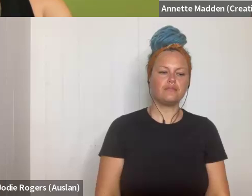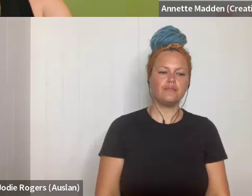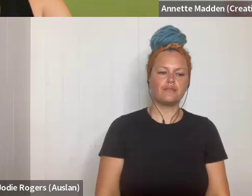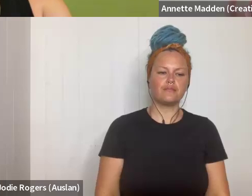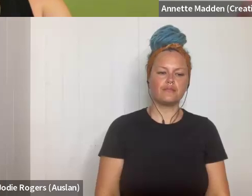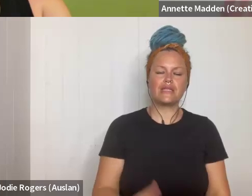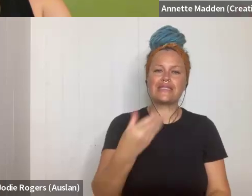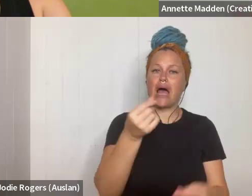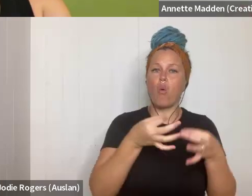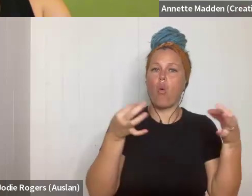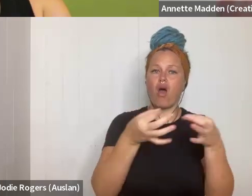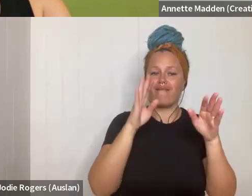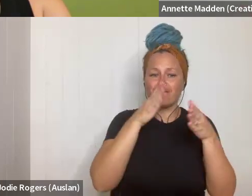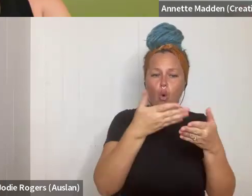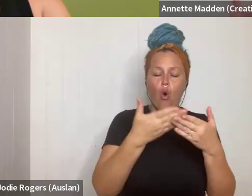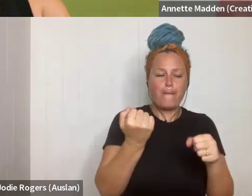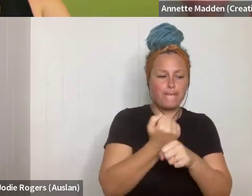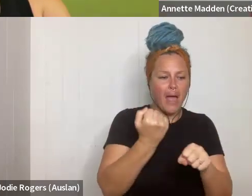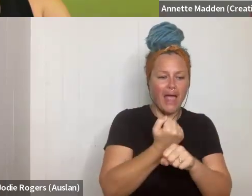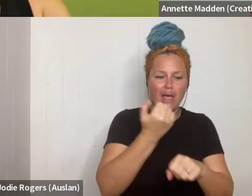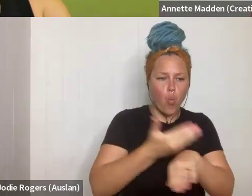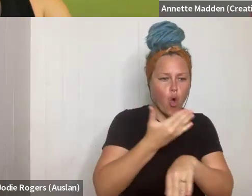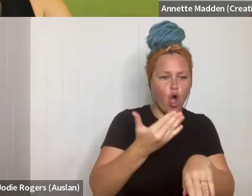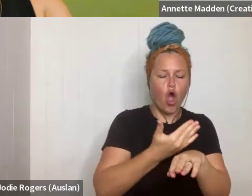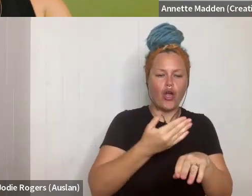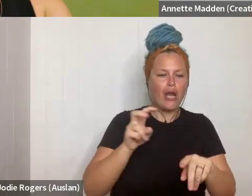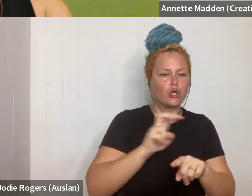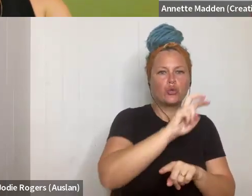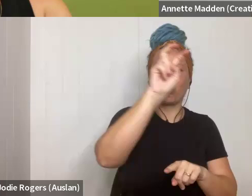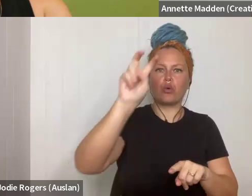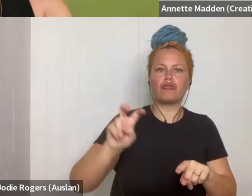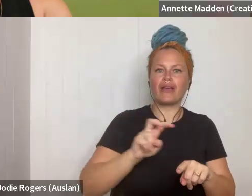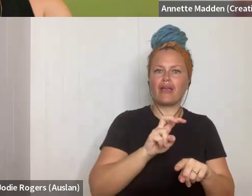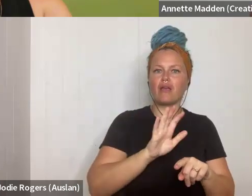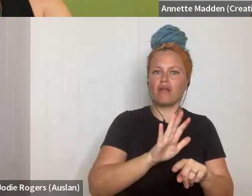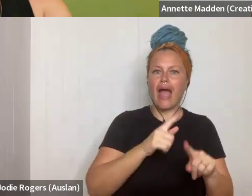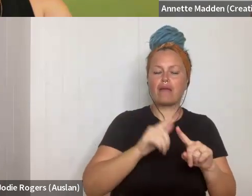or creative workers to markets and things like that, to be able to develop relationships